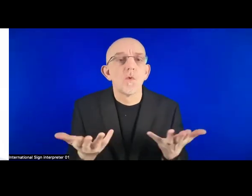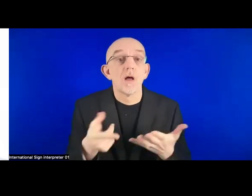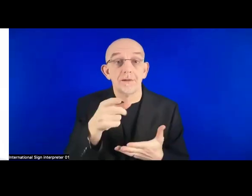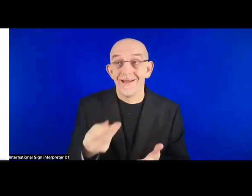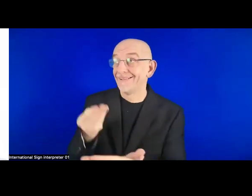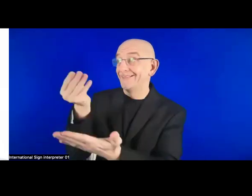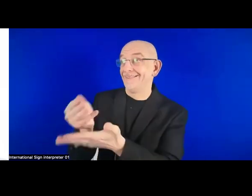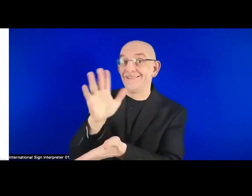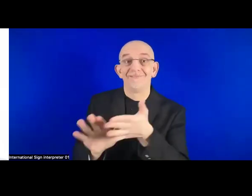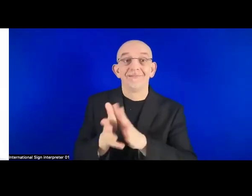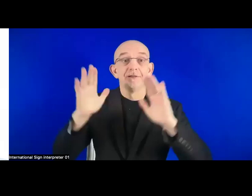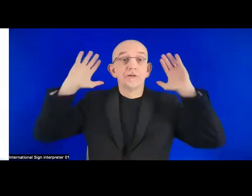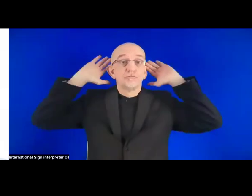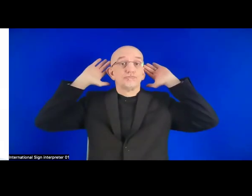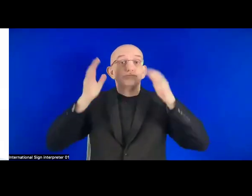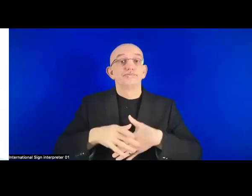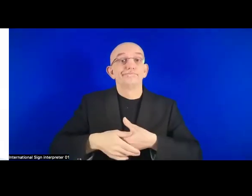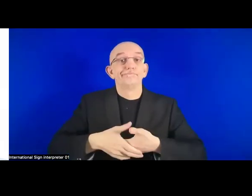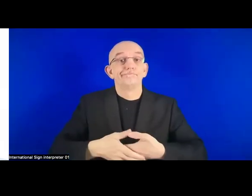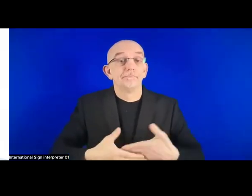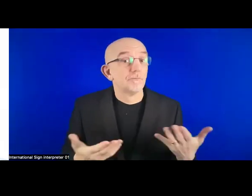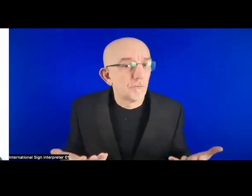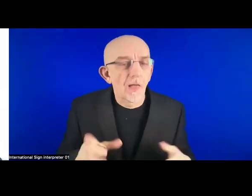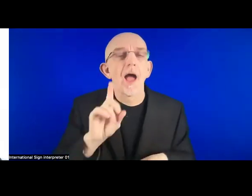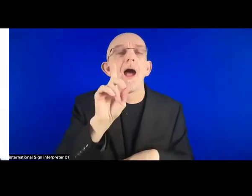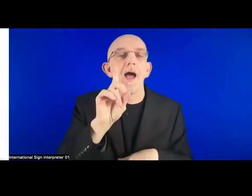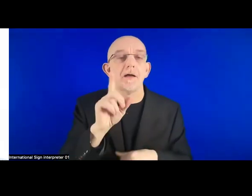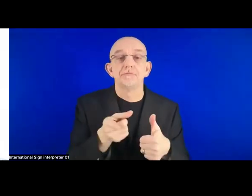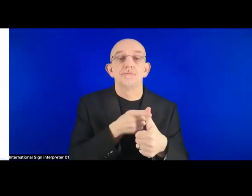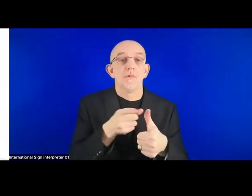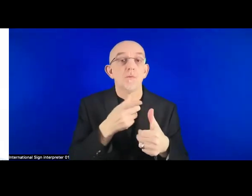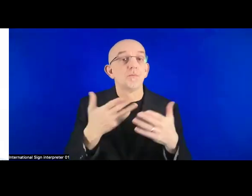requirements of the application in terms of your PhD award, mobility, English